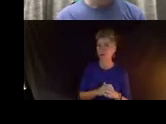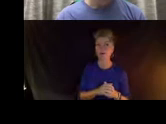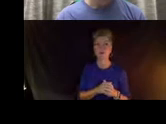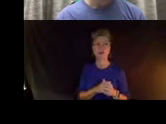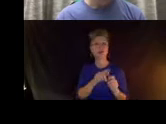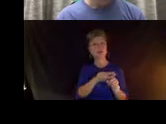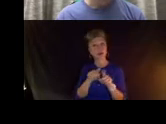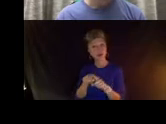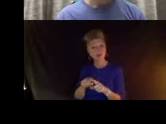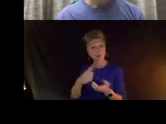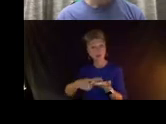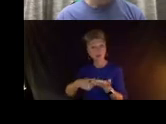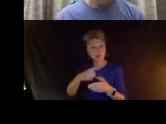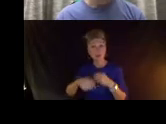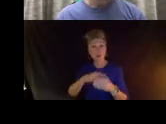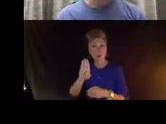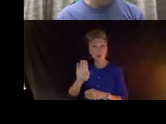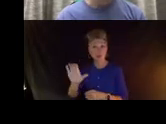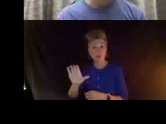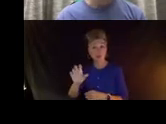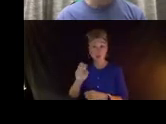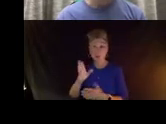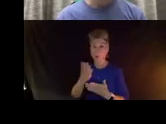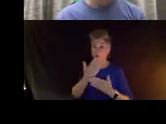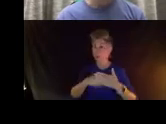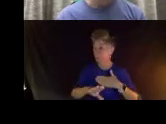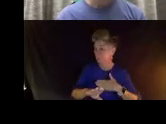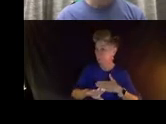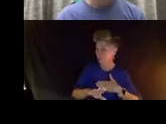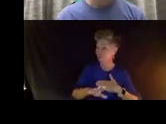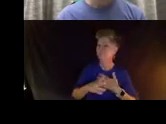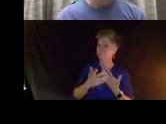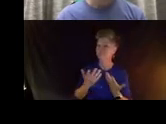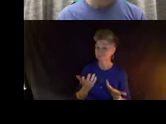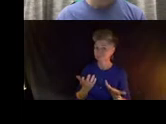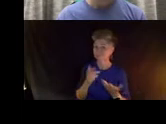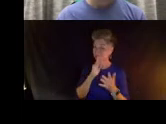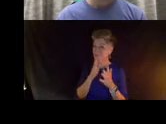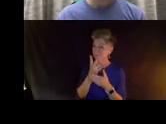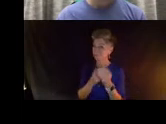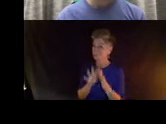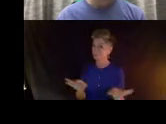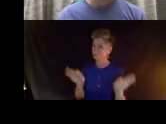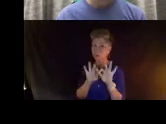contraception or conception is really equally important as well. So if you are looking to have biological children